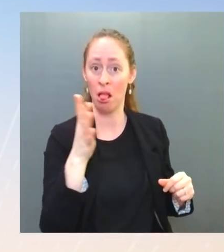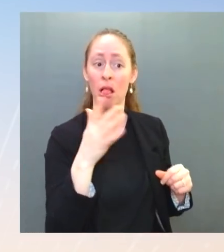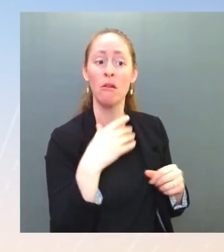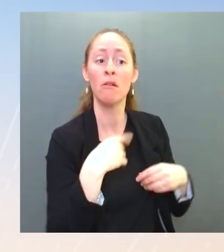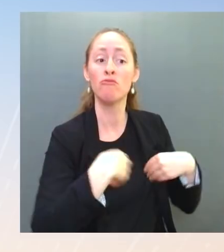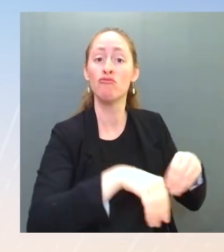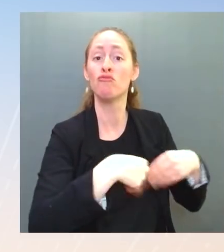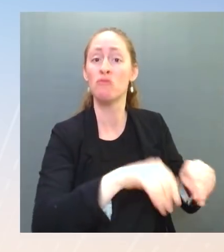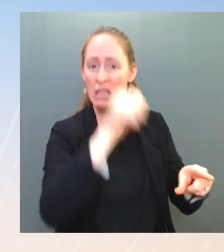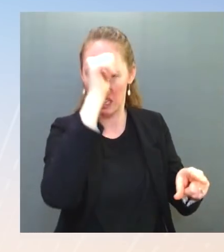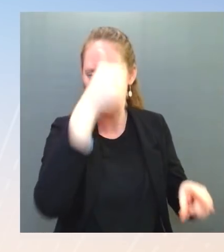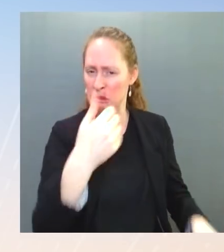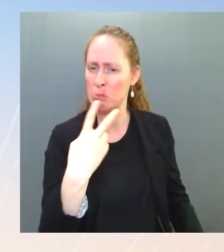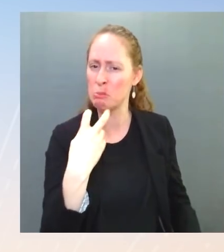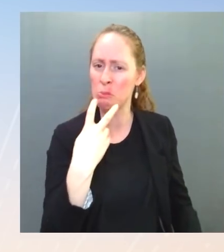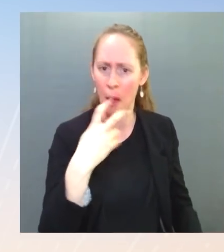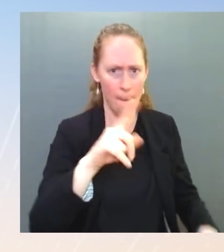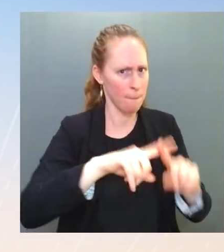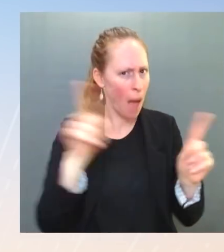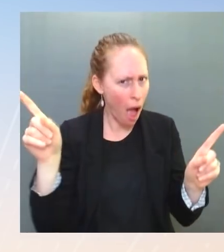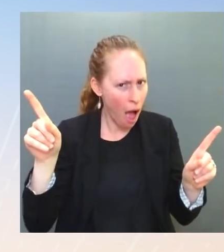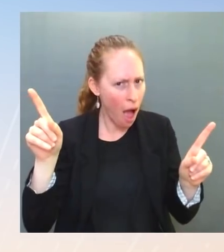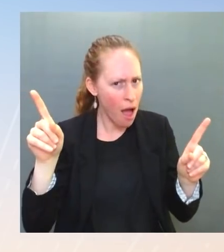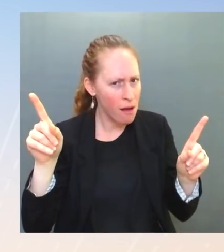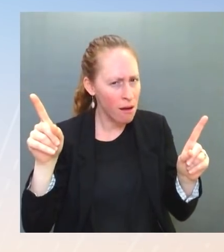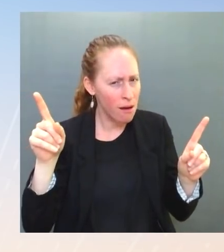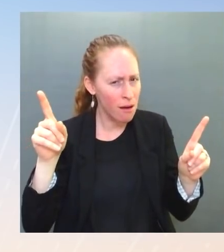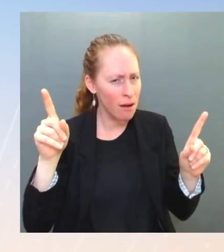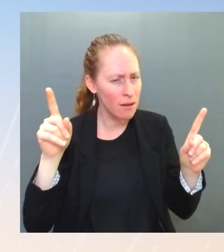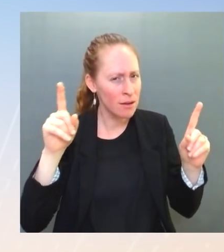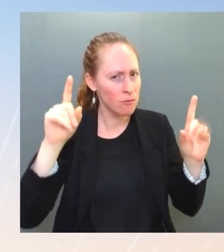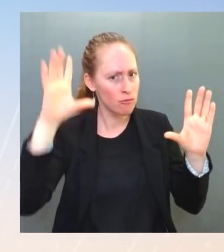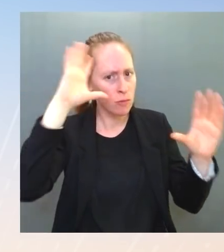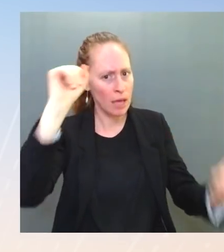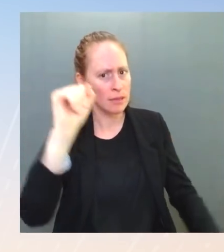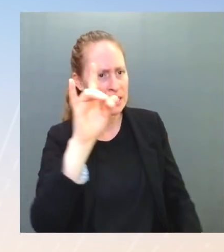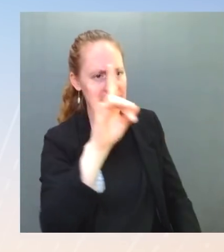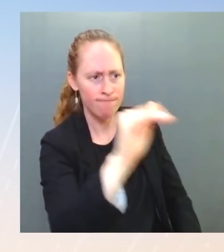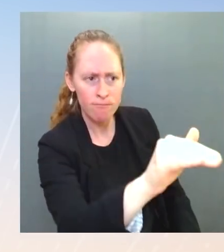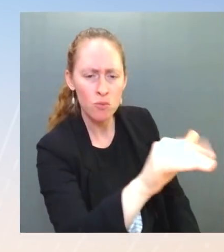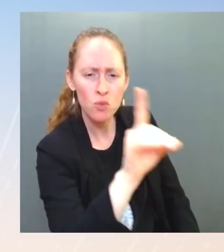Ms. Psaki: It's more as it was articulated, and I just articulated, I hope, maybe not clearly, about conveying that we don't think